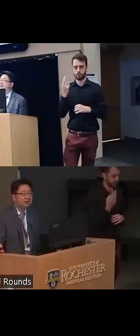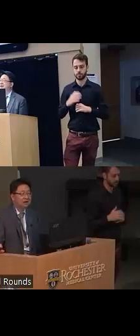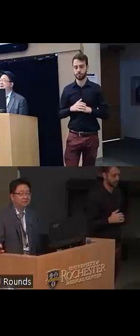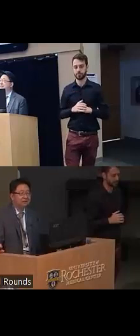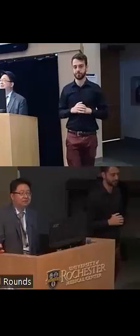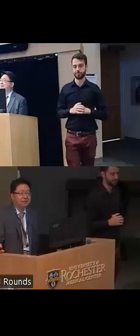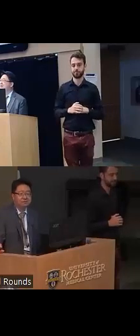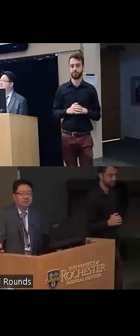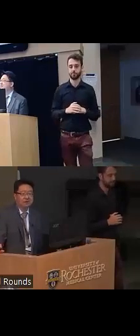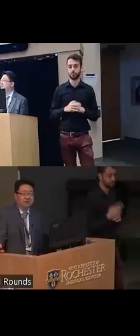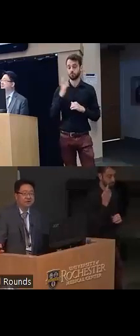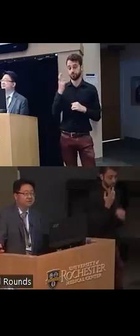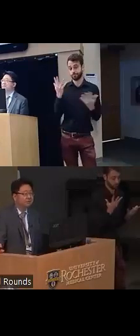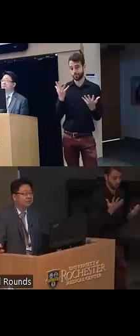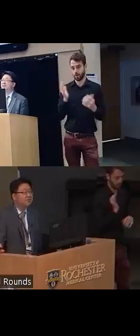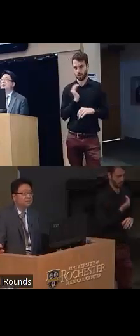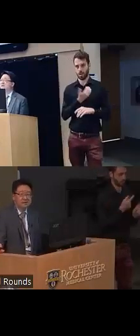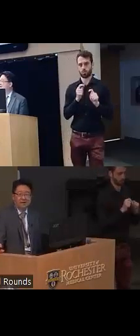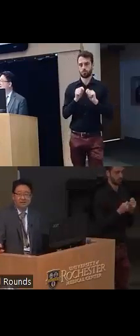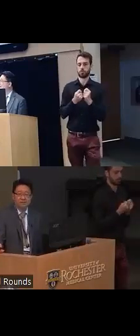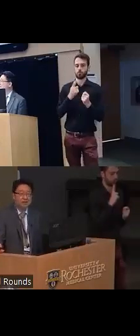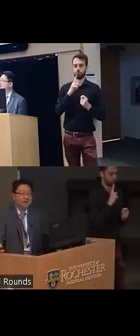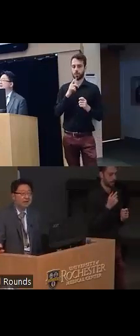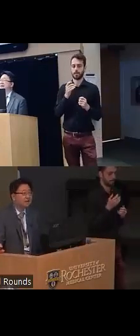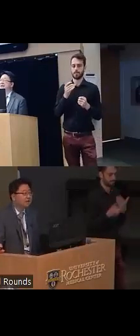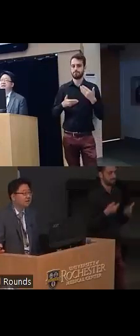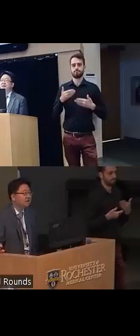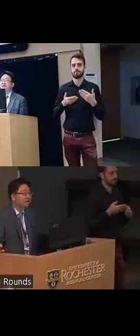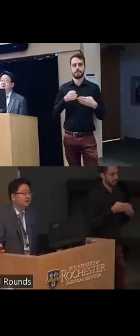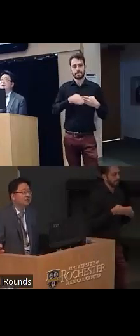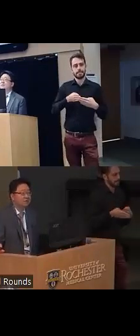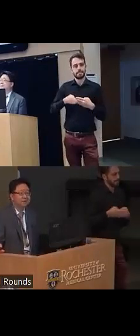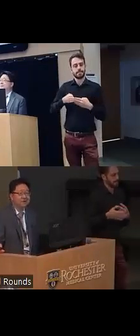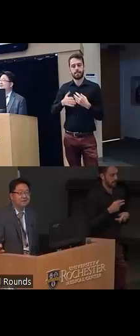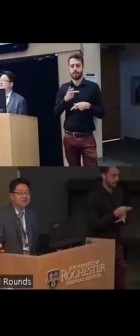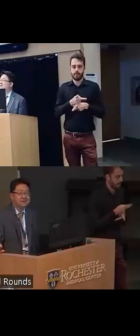have done a wonderful job in terms of reducing the length of stay taking care of more patients